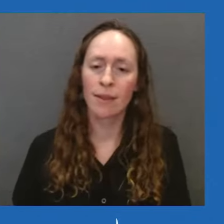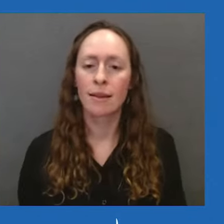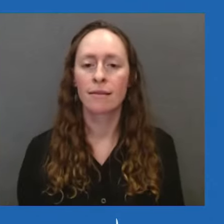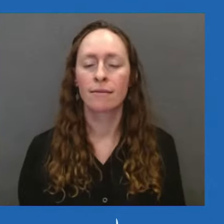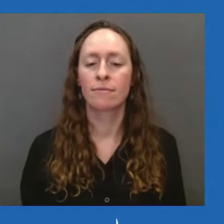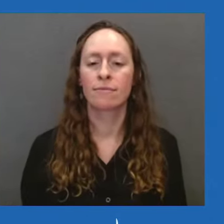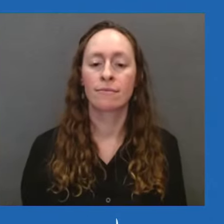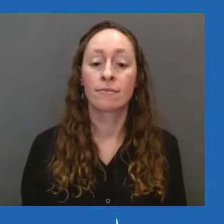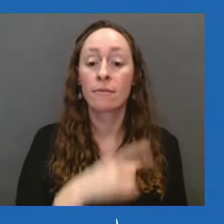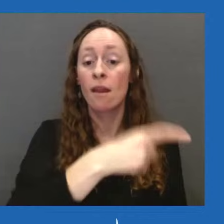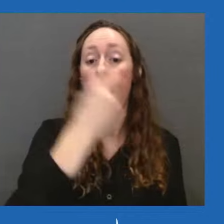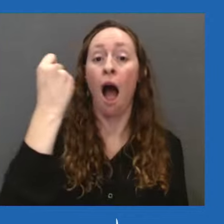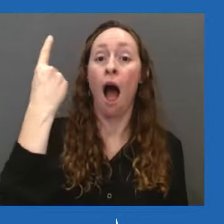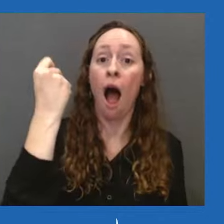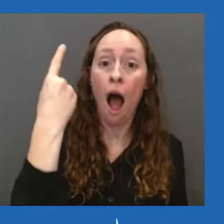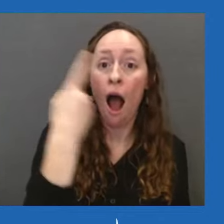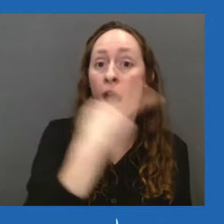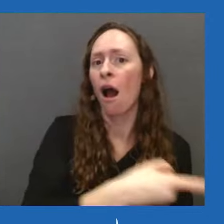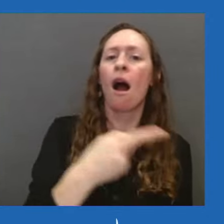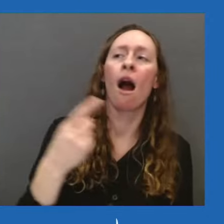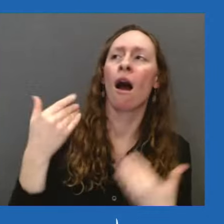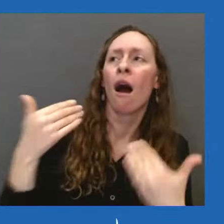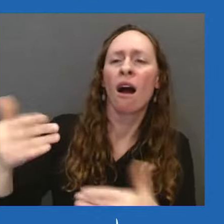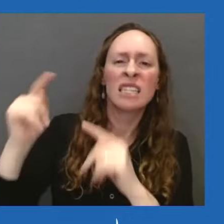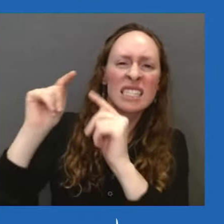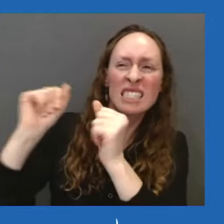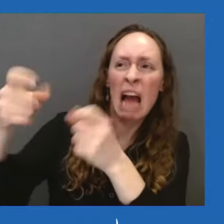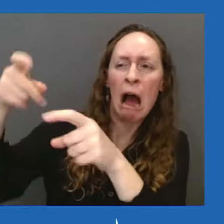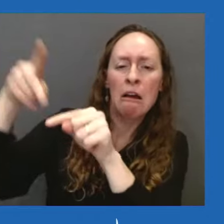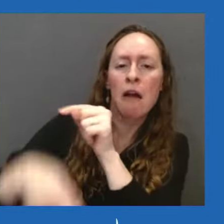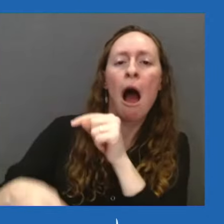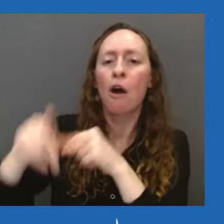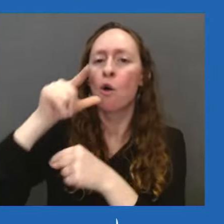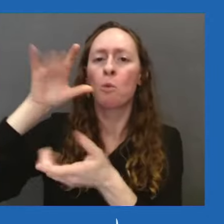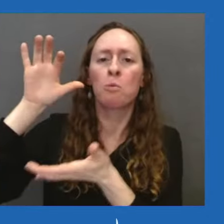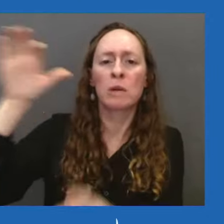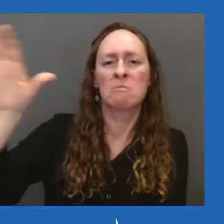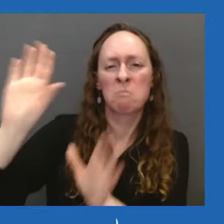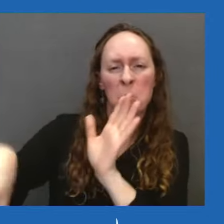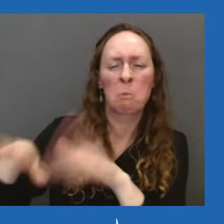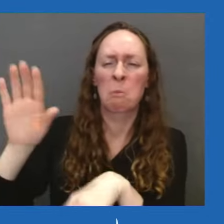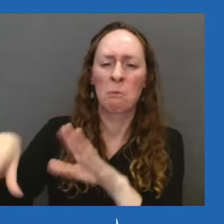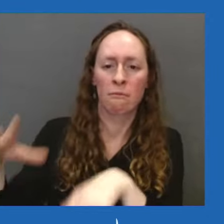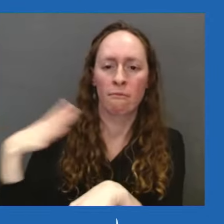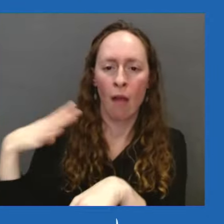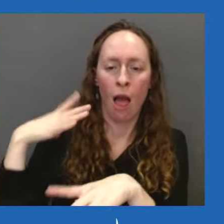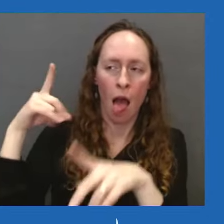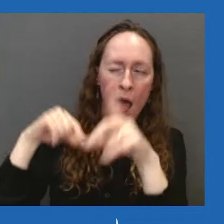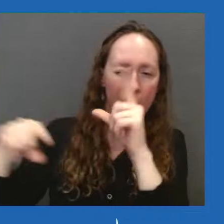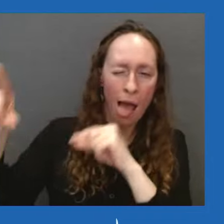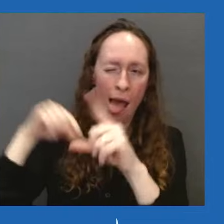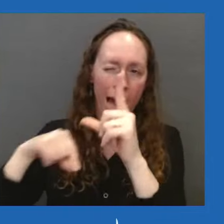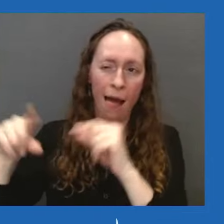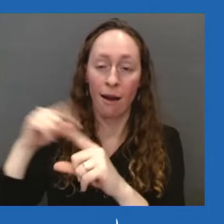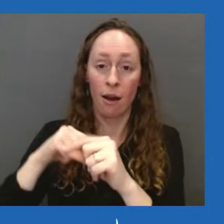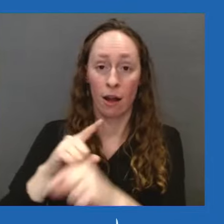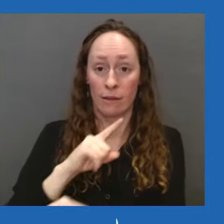Not a whole lot trickled down to most kitchen tables that I'm aware of. When I took office, since then, in the first two years,